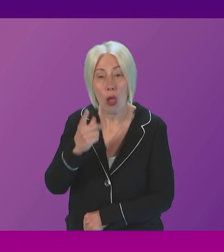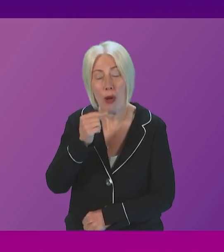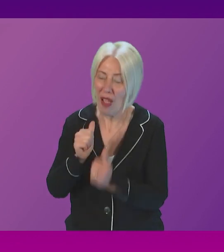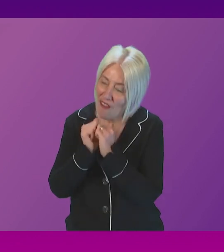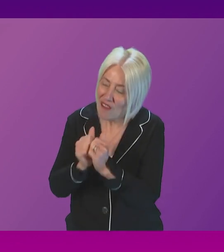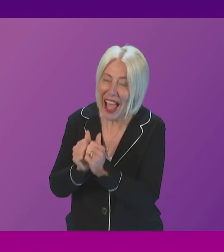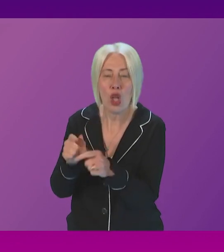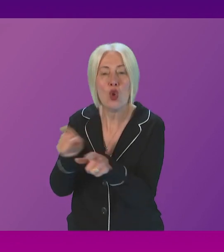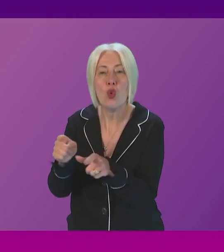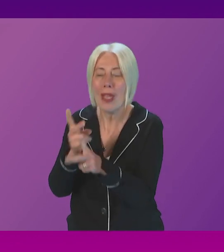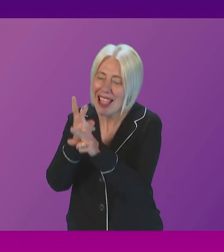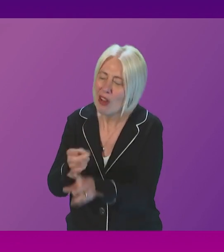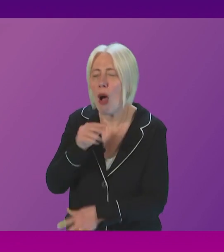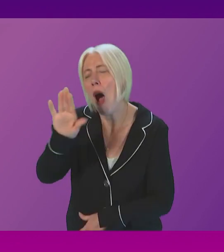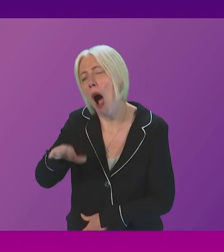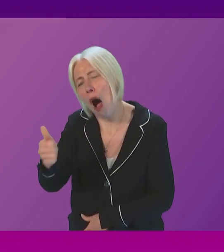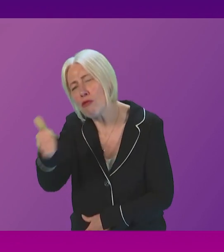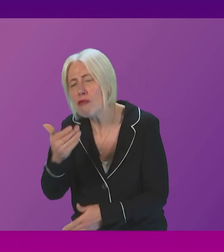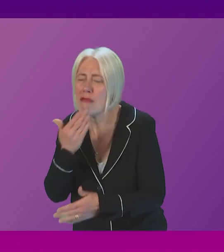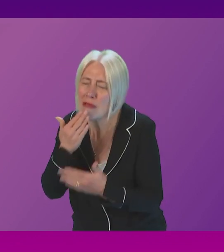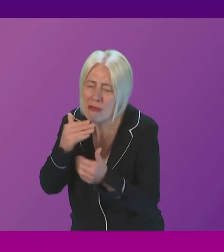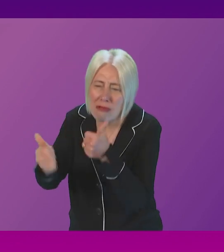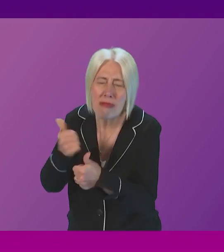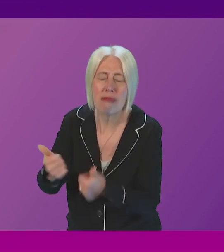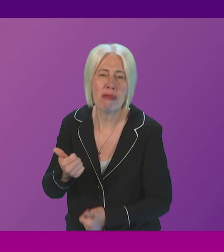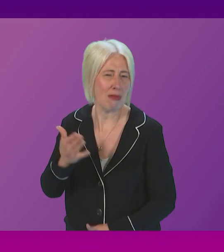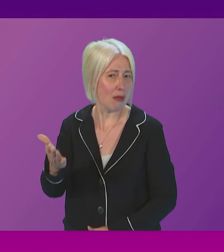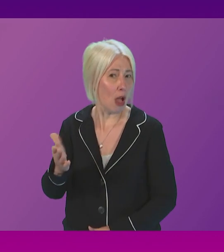not only with warm words and rhetoric, which can often be the easy bit, but by ensuring